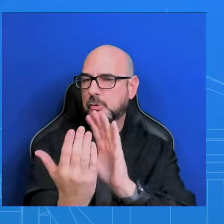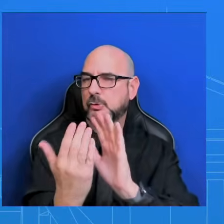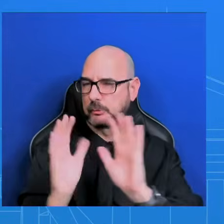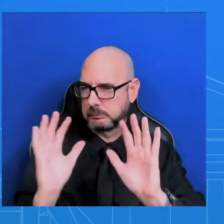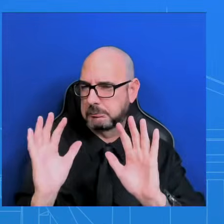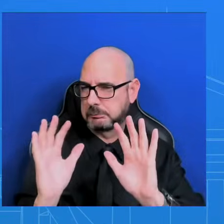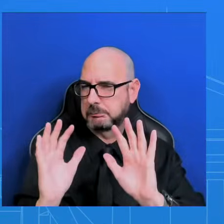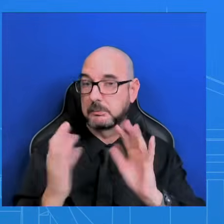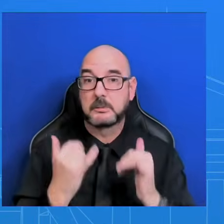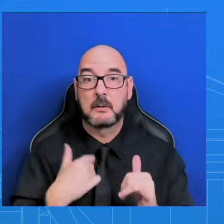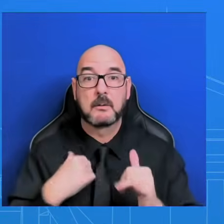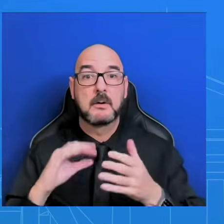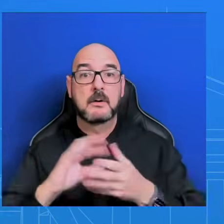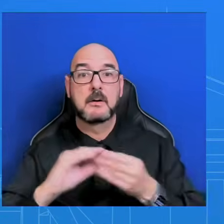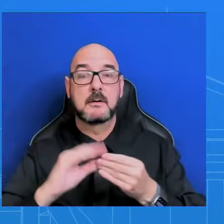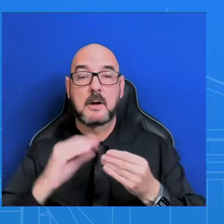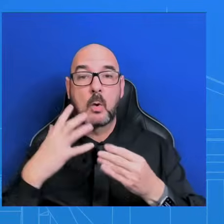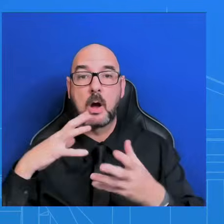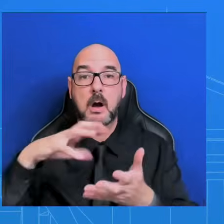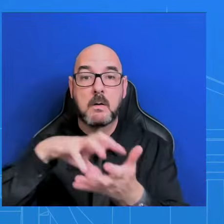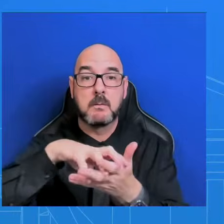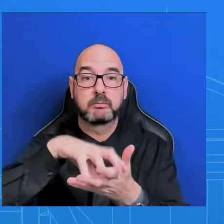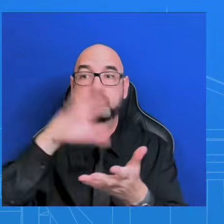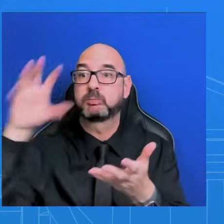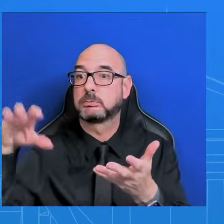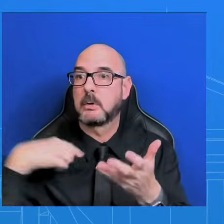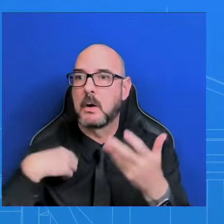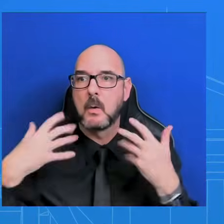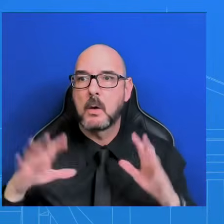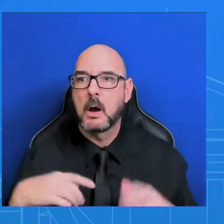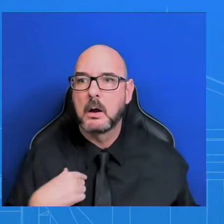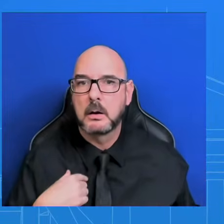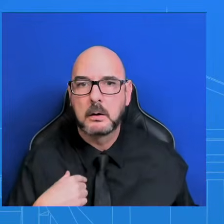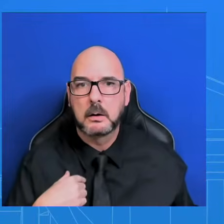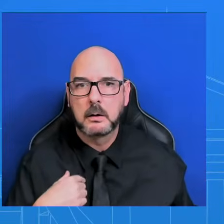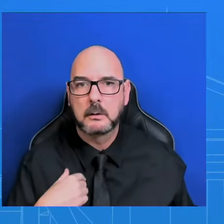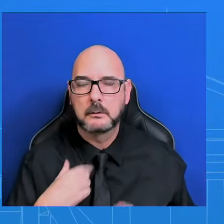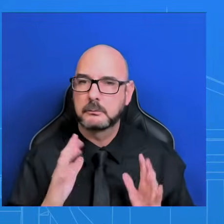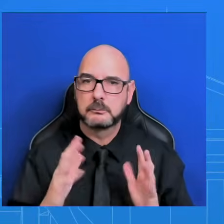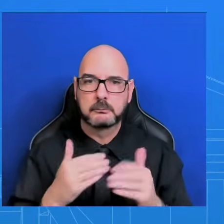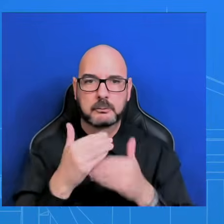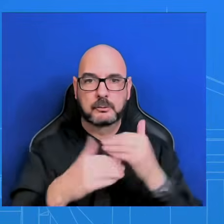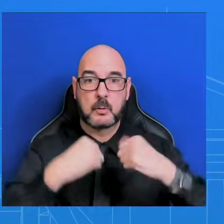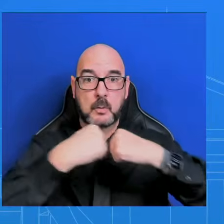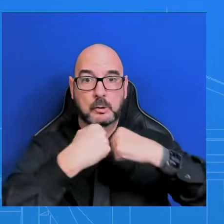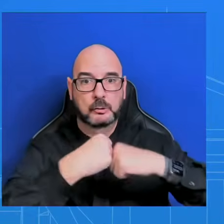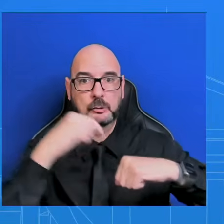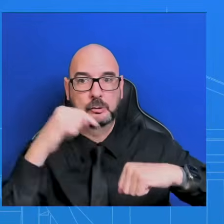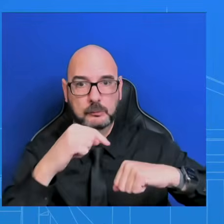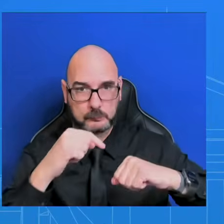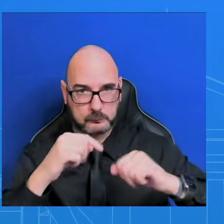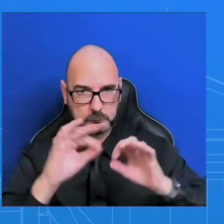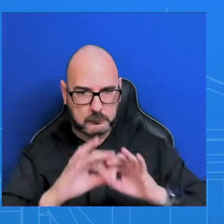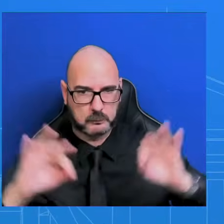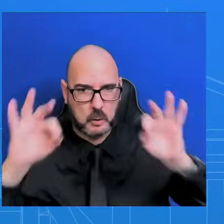that we believe that they're making on this. Look, border security is important. We understand it's important to the American people. We have to do something.